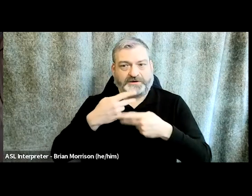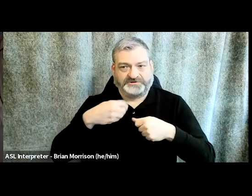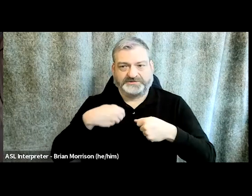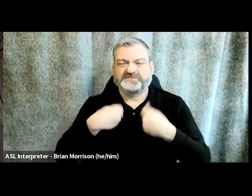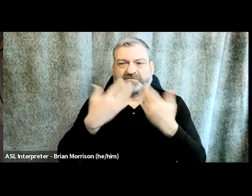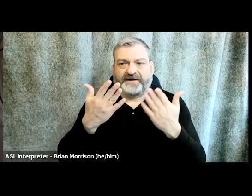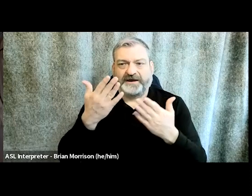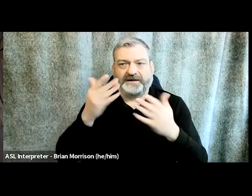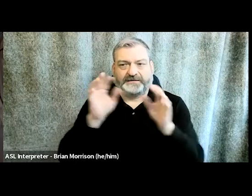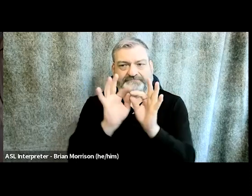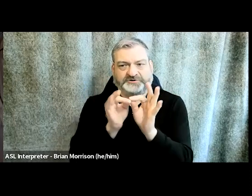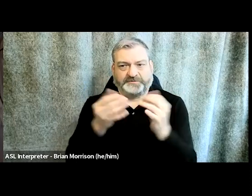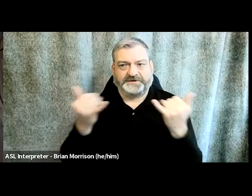Throughout the course of this webinar,